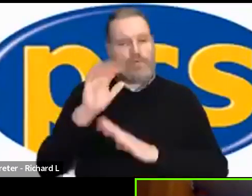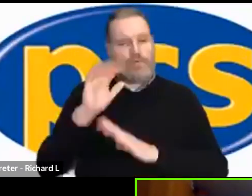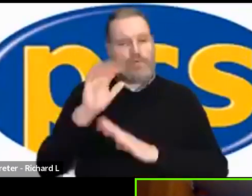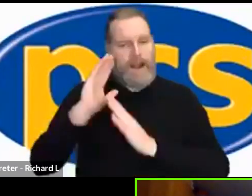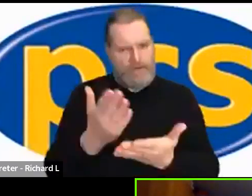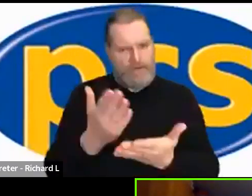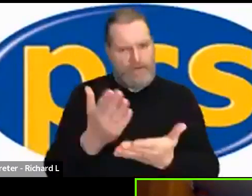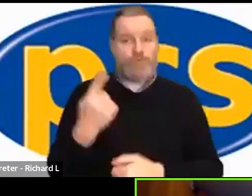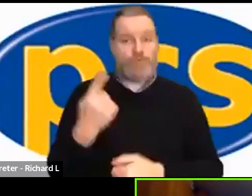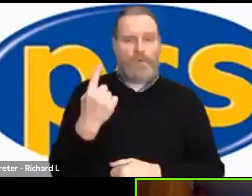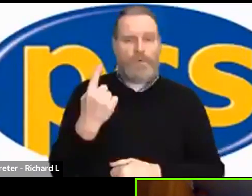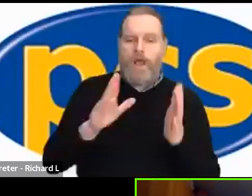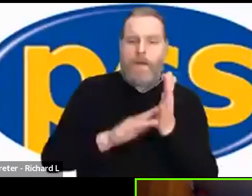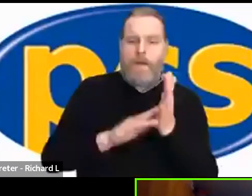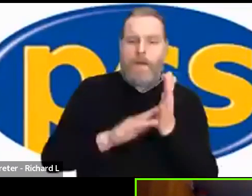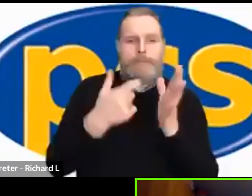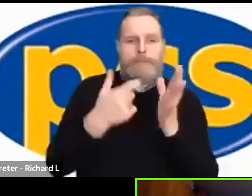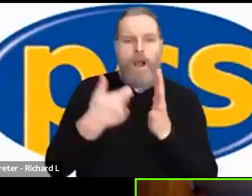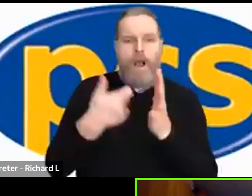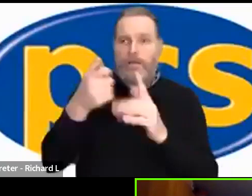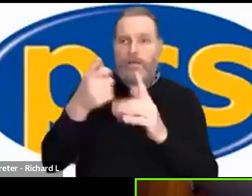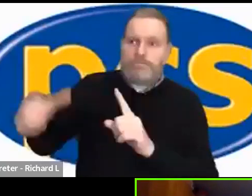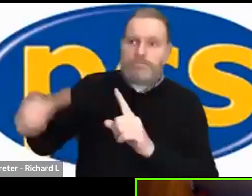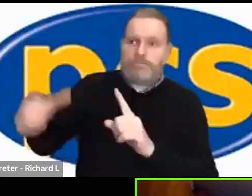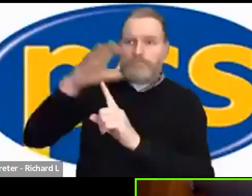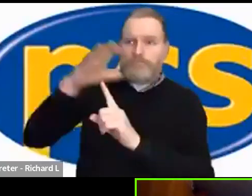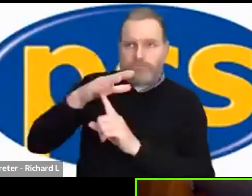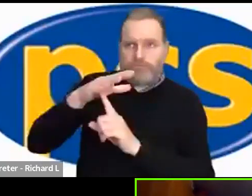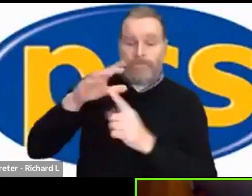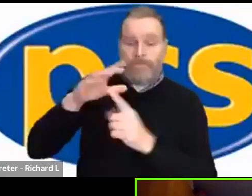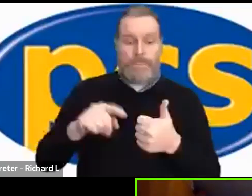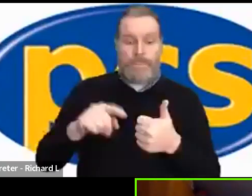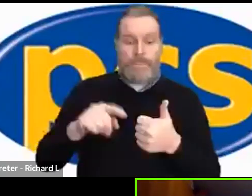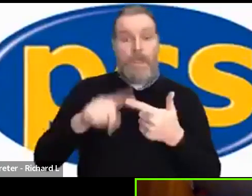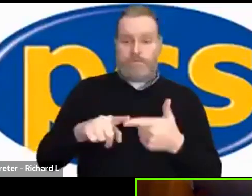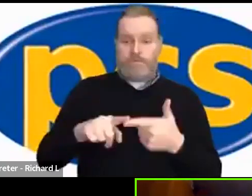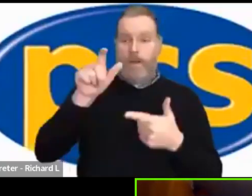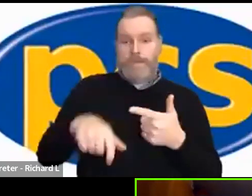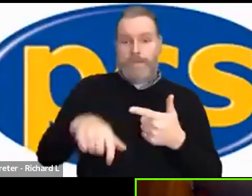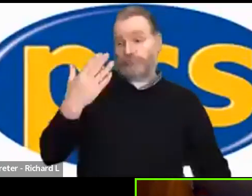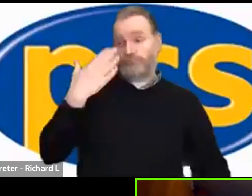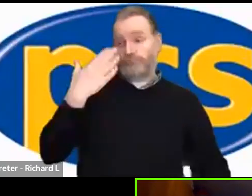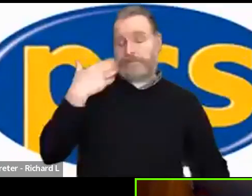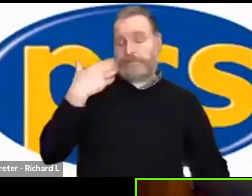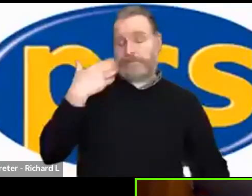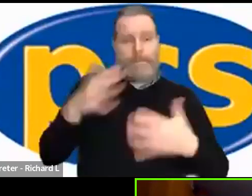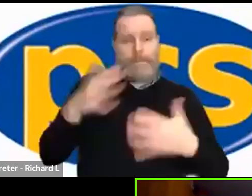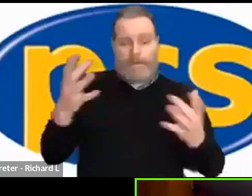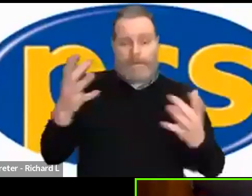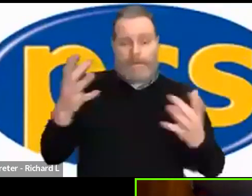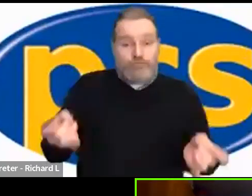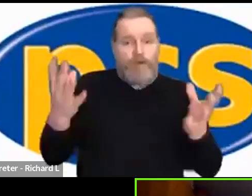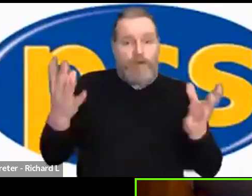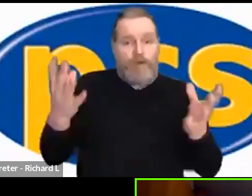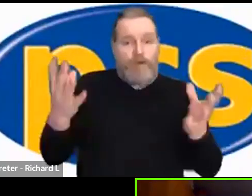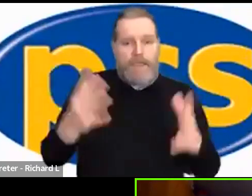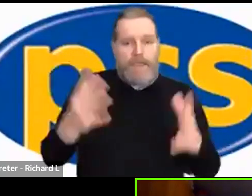got lots of discuss, and the way we intend to do it is in a minute I'll it is, in a minute I'll be introduced to our general Secretary Marks a lot. I'll be introducing one of our recent first-time strikes